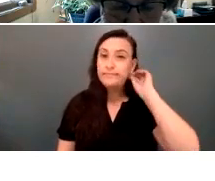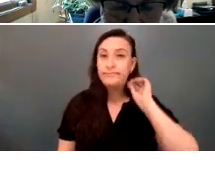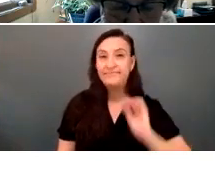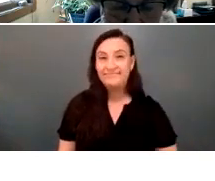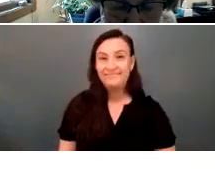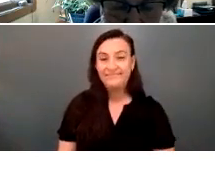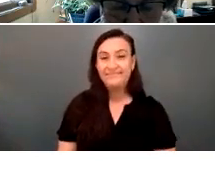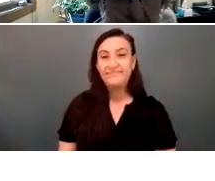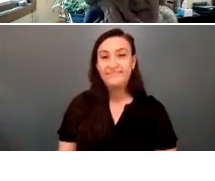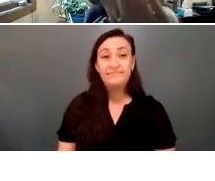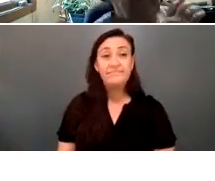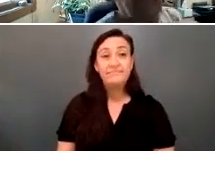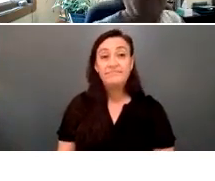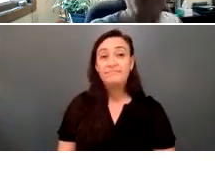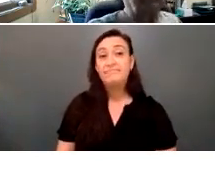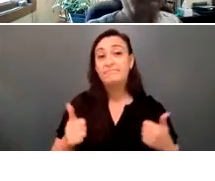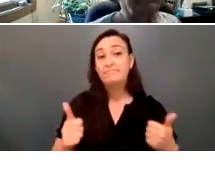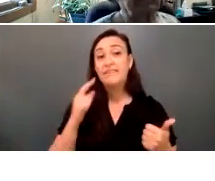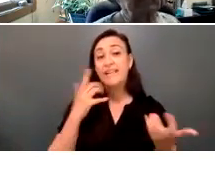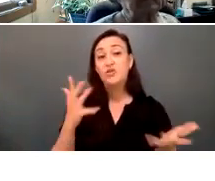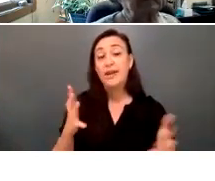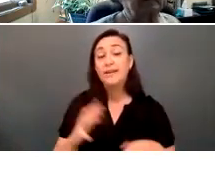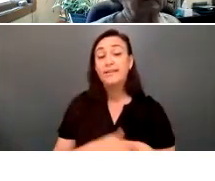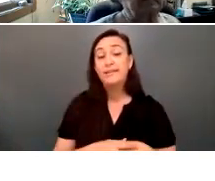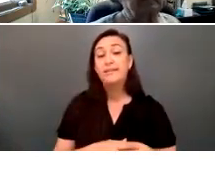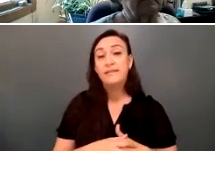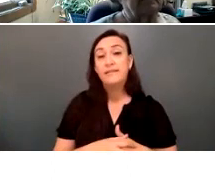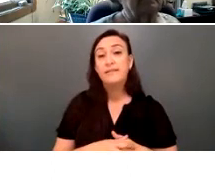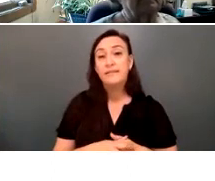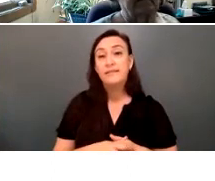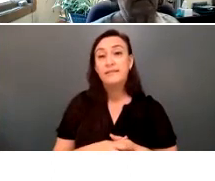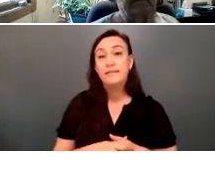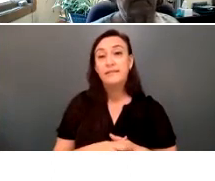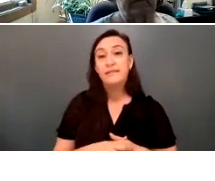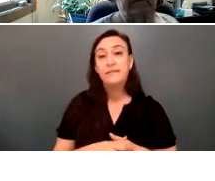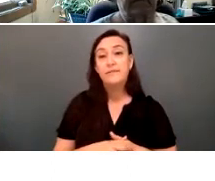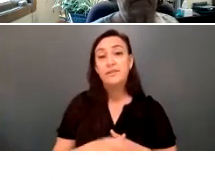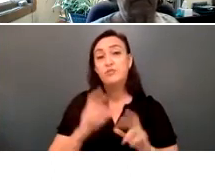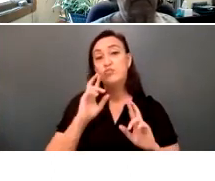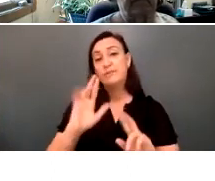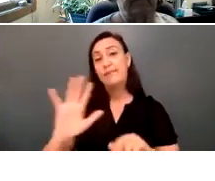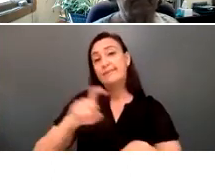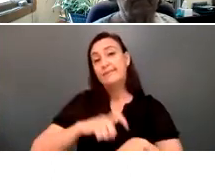Yeah, I think that's great and we could certainly get out a couple minutes early. Just respect everyone's time. I know they. You know,